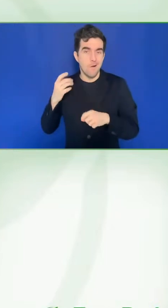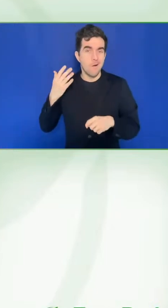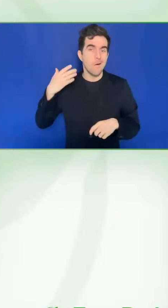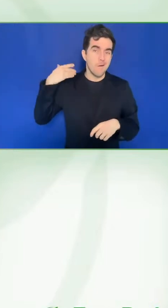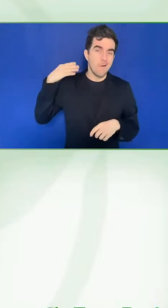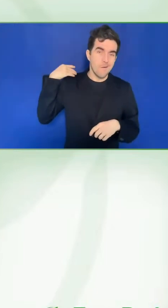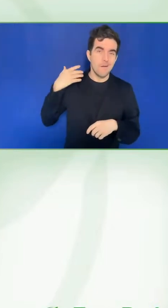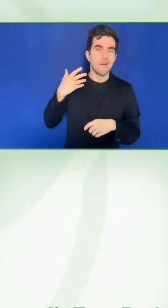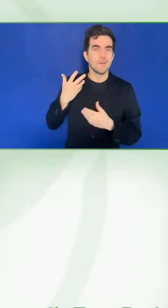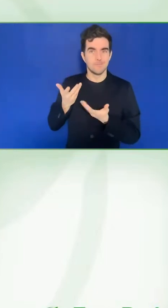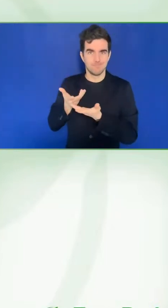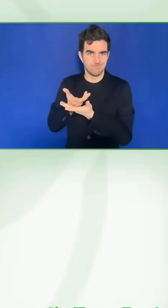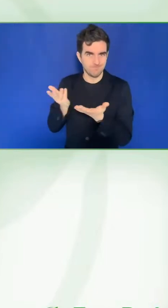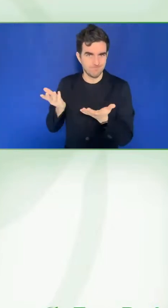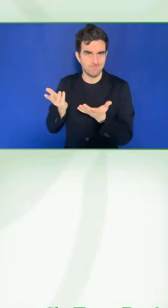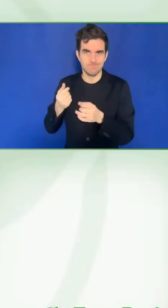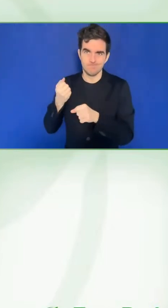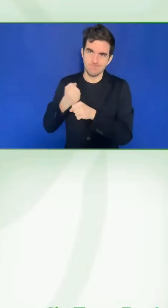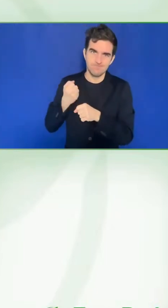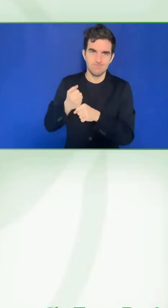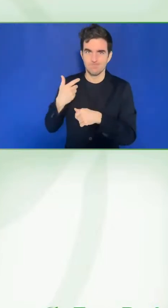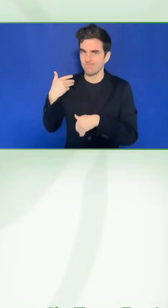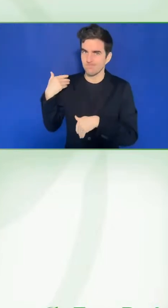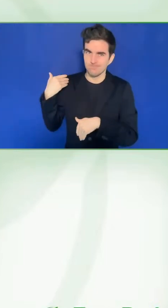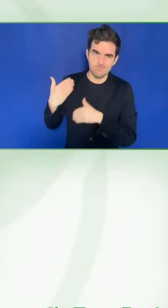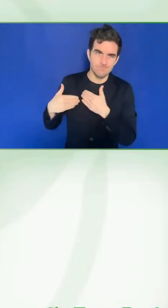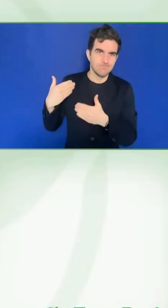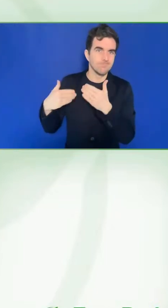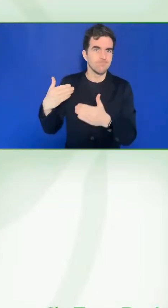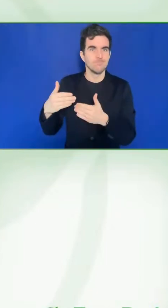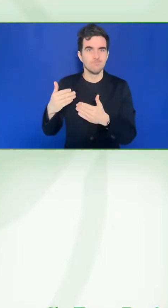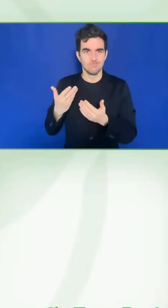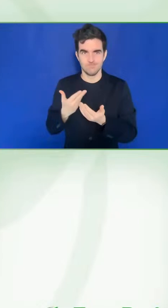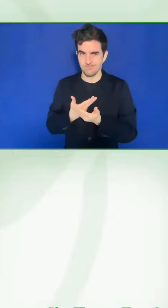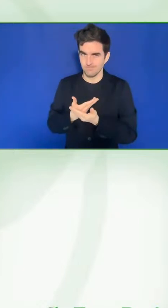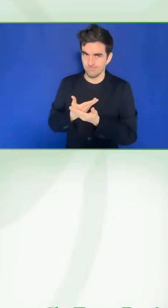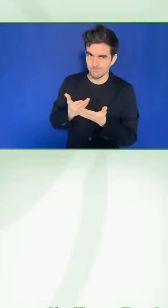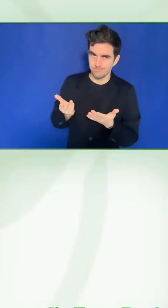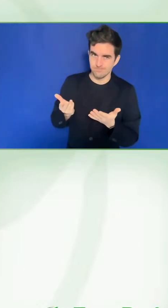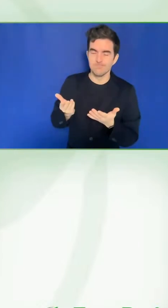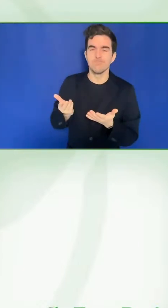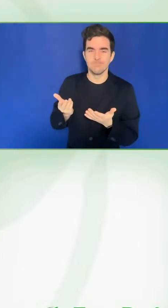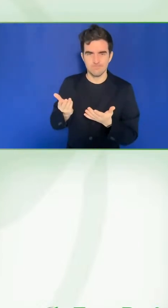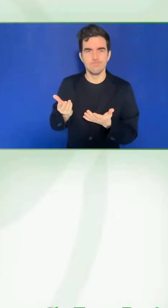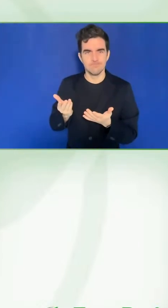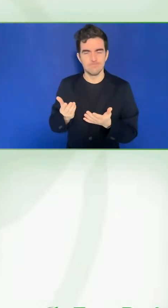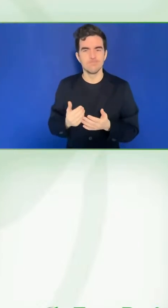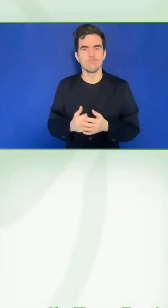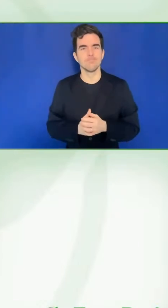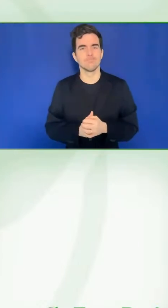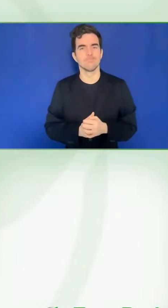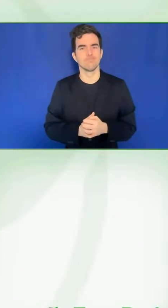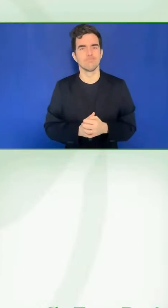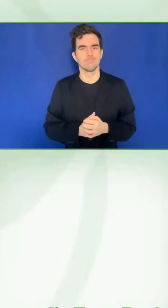speaker, whose organisation has been tying together global stakeholders in a variety of fields.